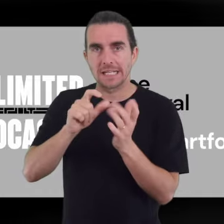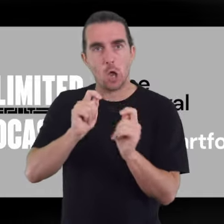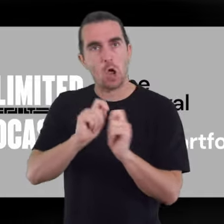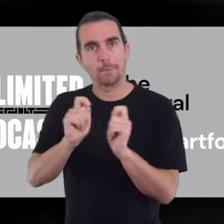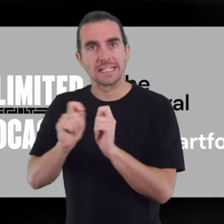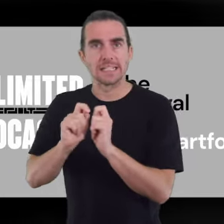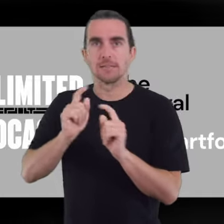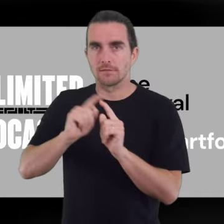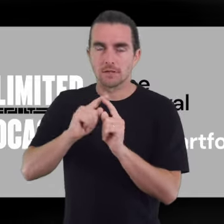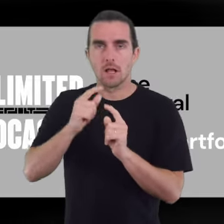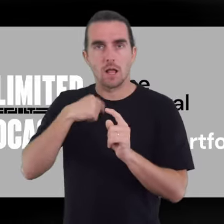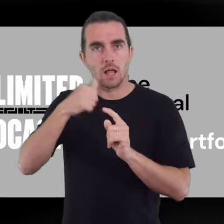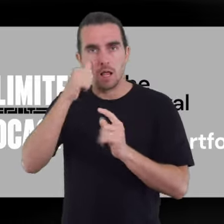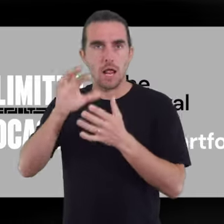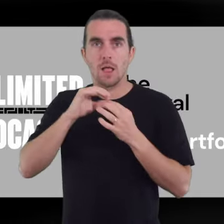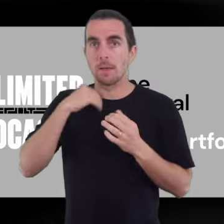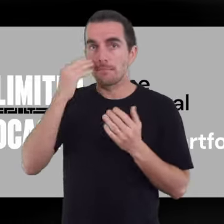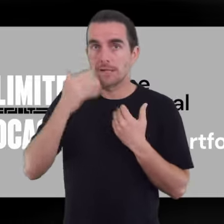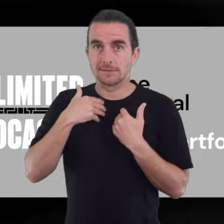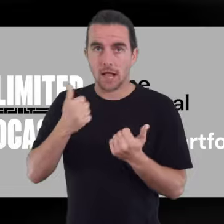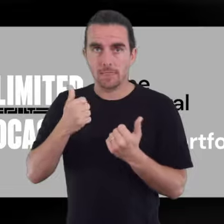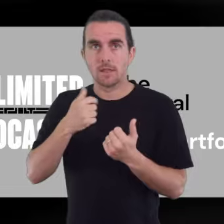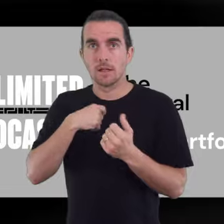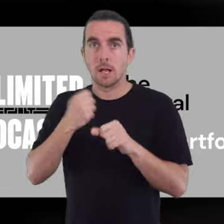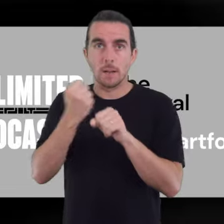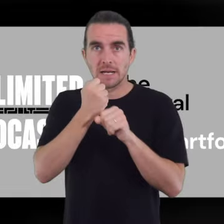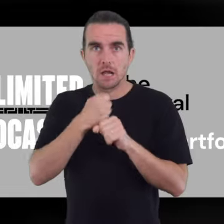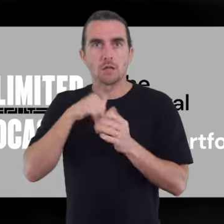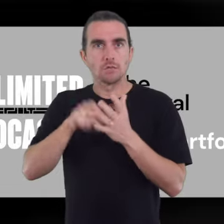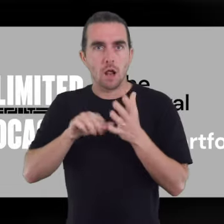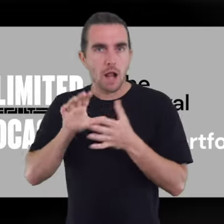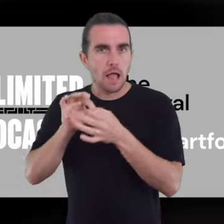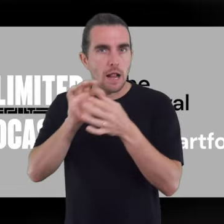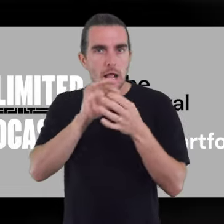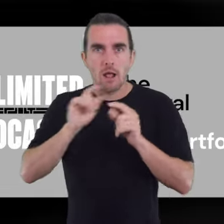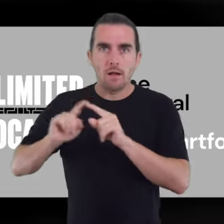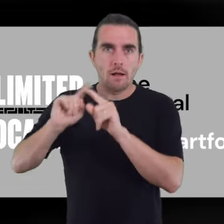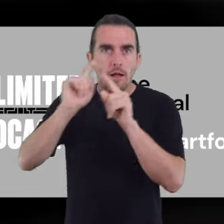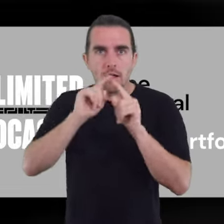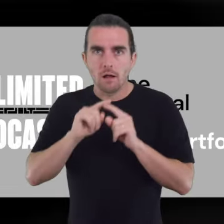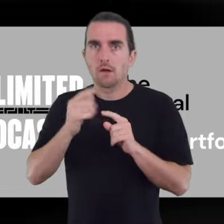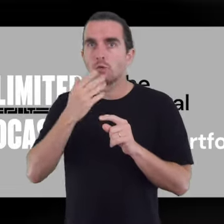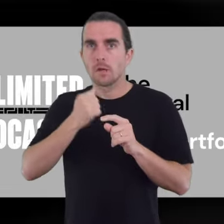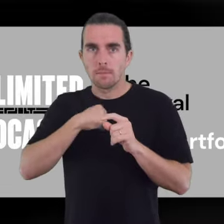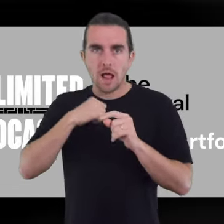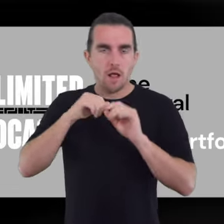As I started making zines, I also started connecting and networking with other zine makers, and that led to me faux-founding